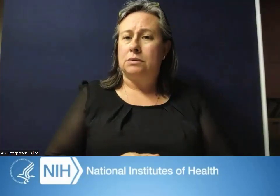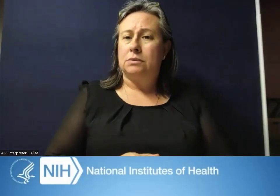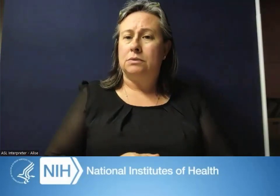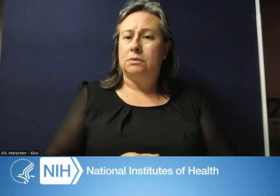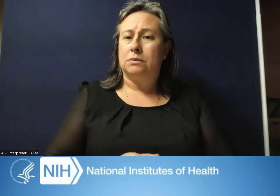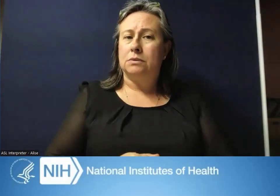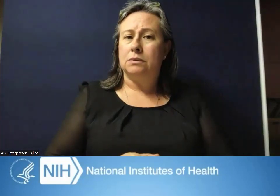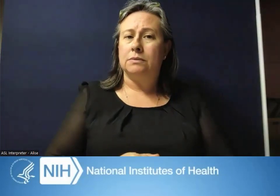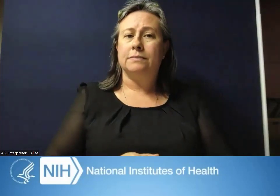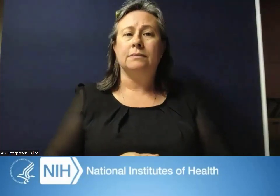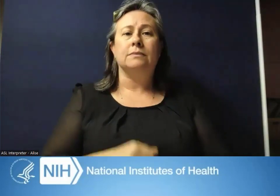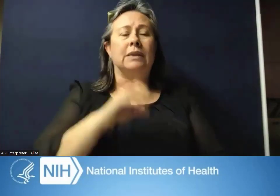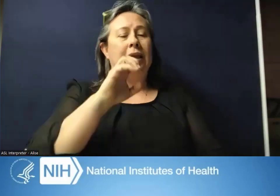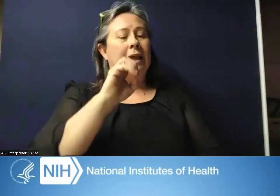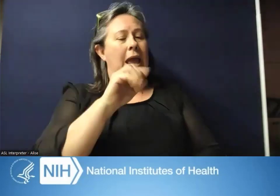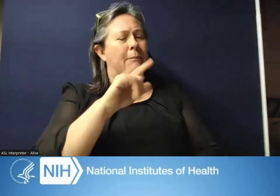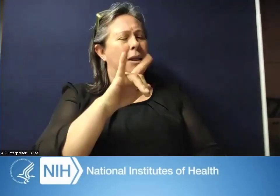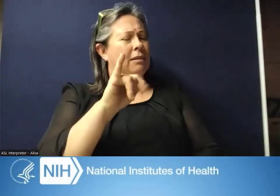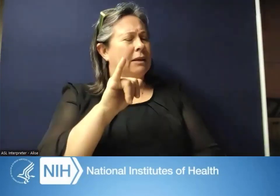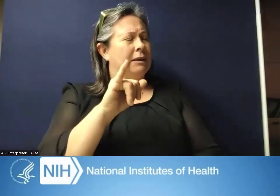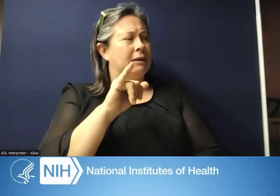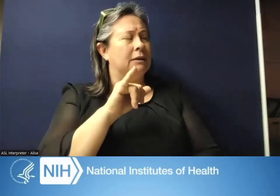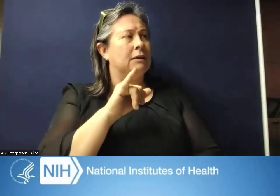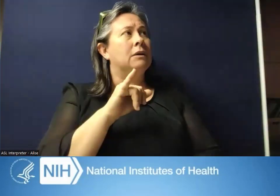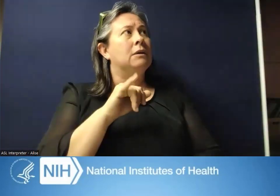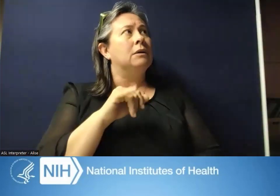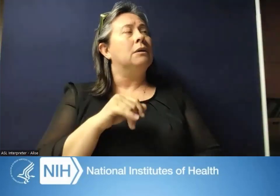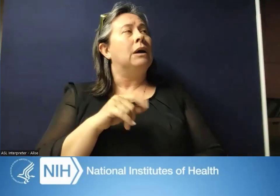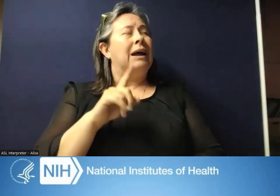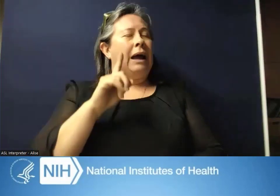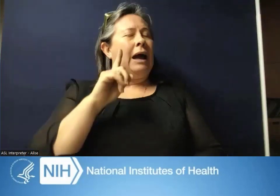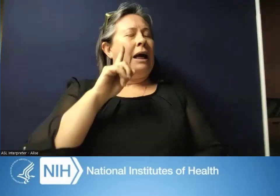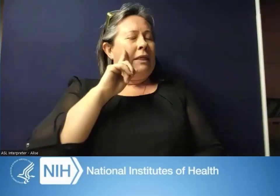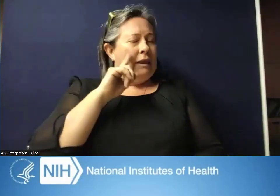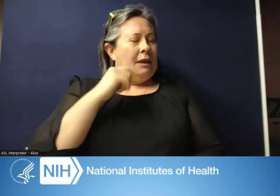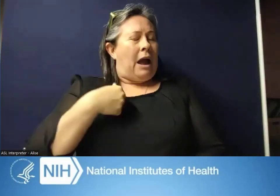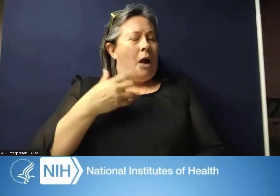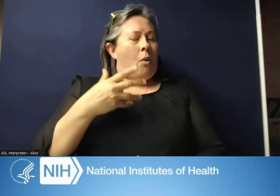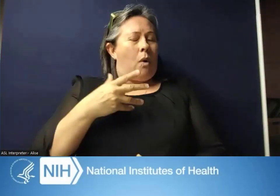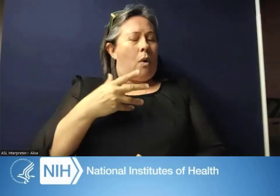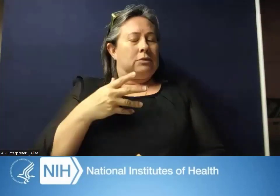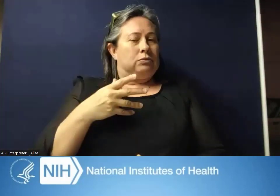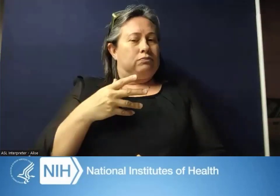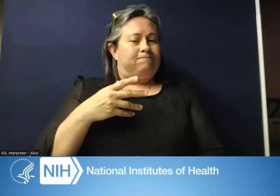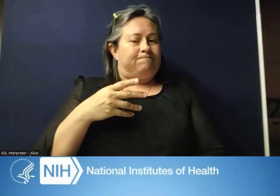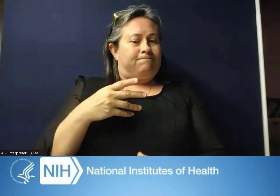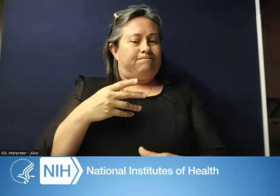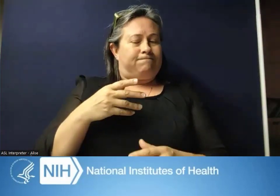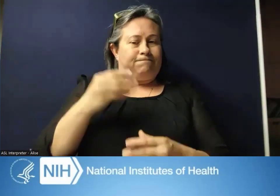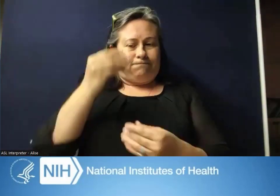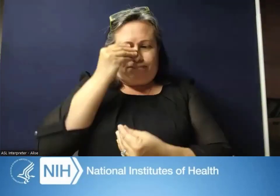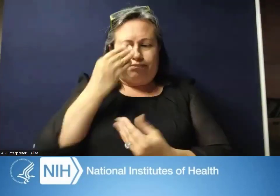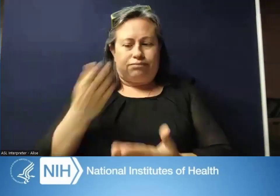Emily Linde: So this is one that I think that I would like to get back to them. I can certainly explain what my understanding has always been